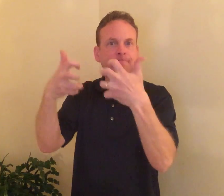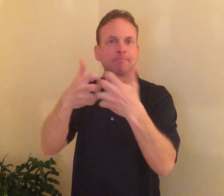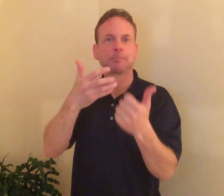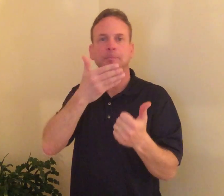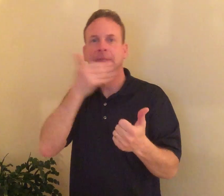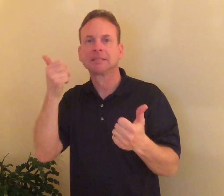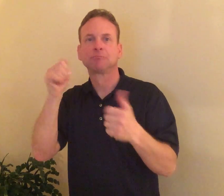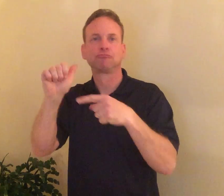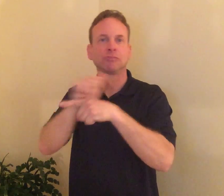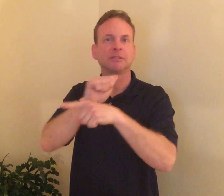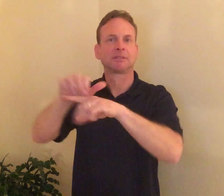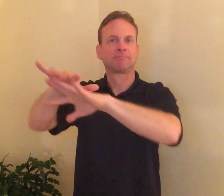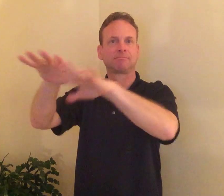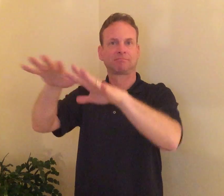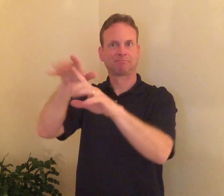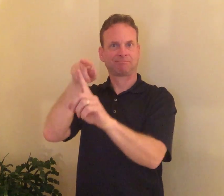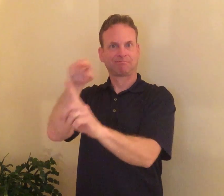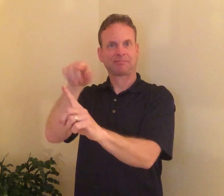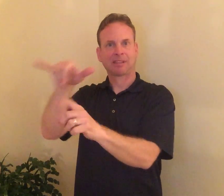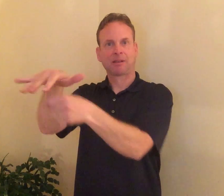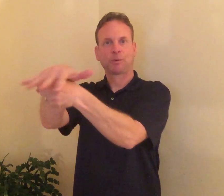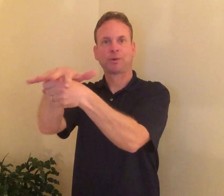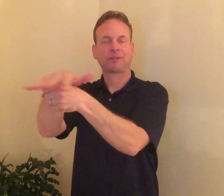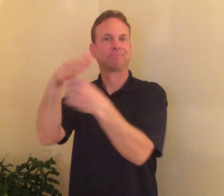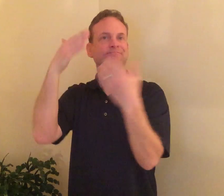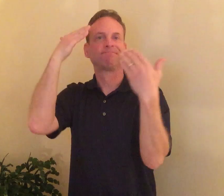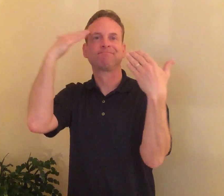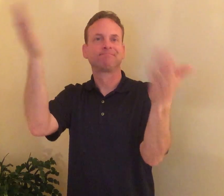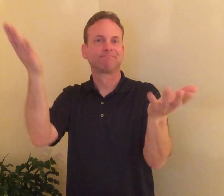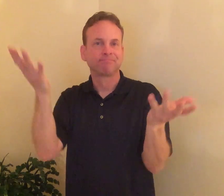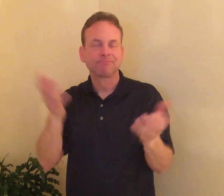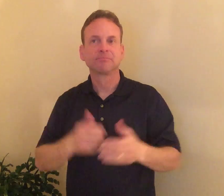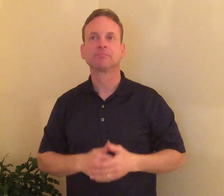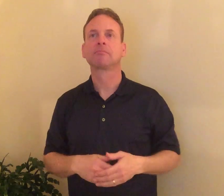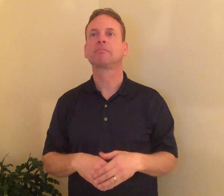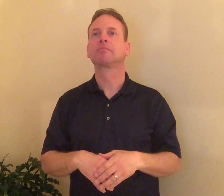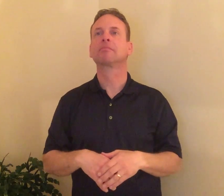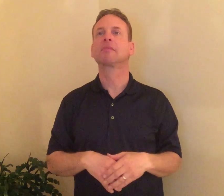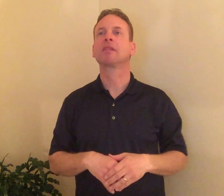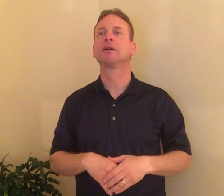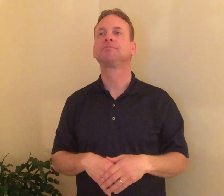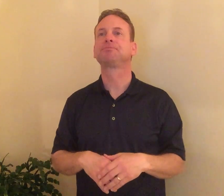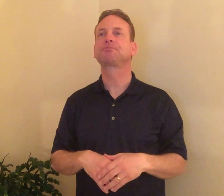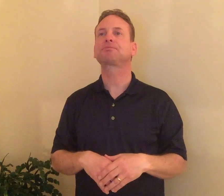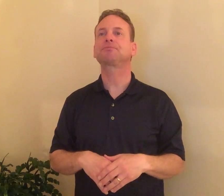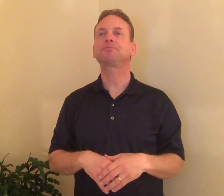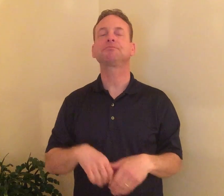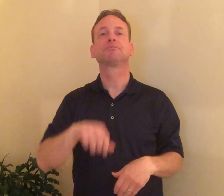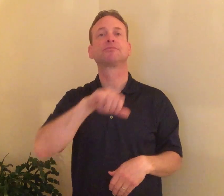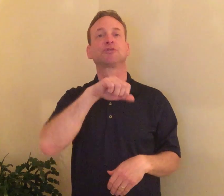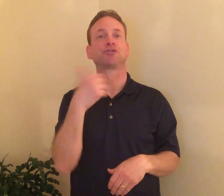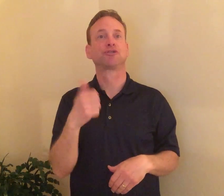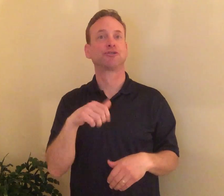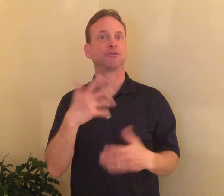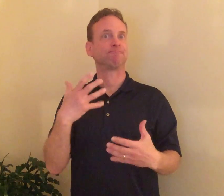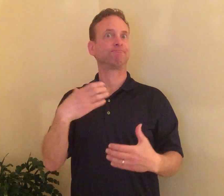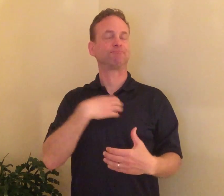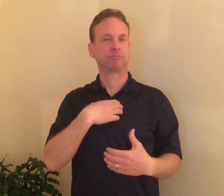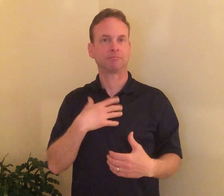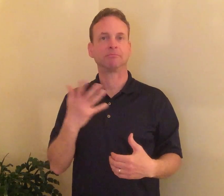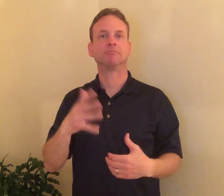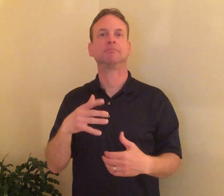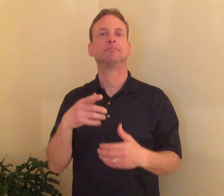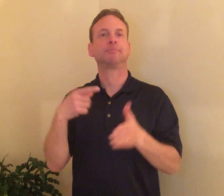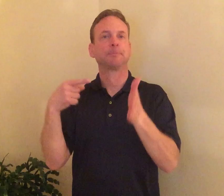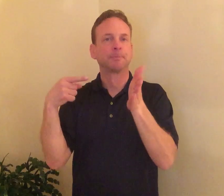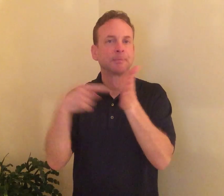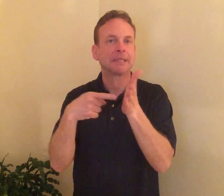and the assignments. Another common complaint revolved around billing